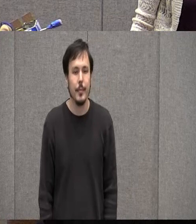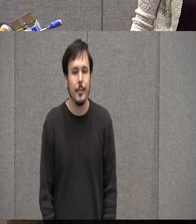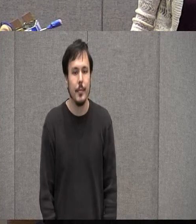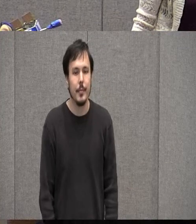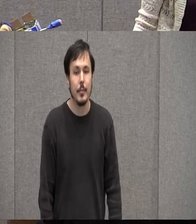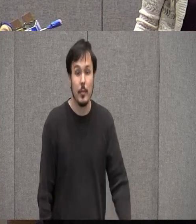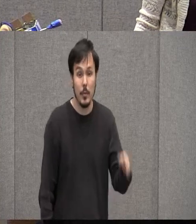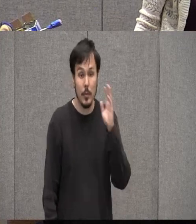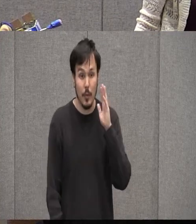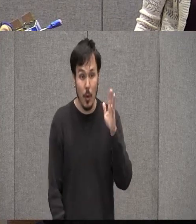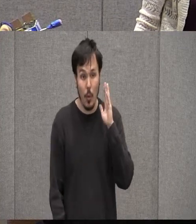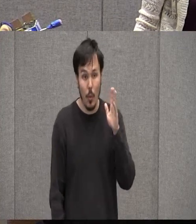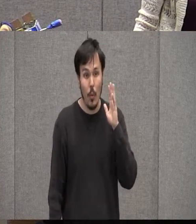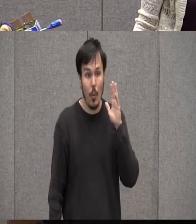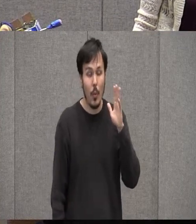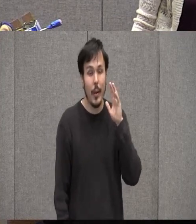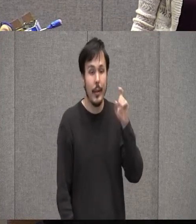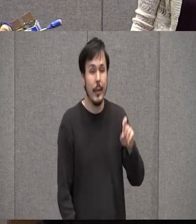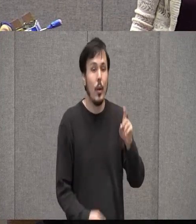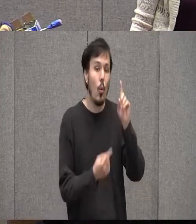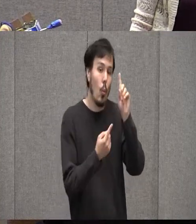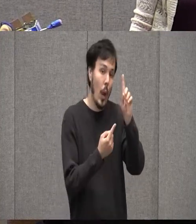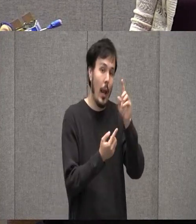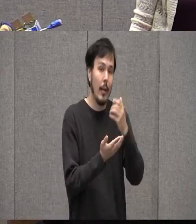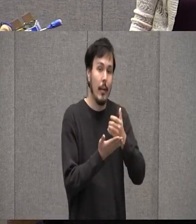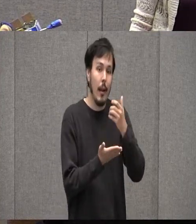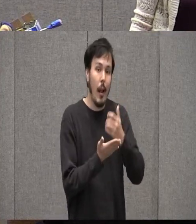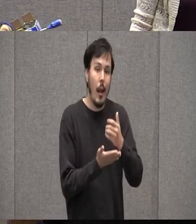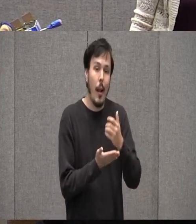You're going to need one cup of baking soda